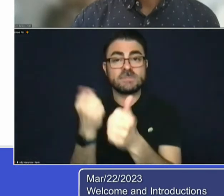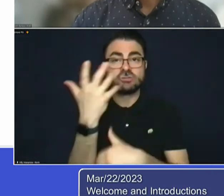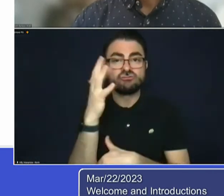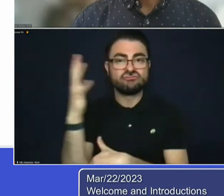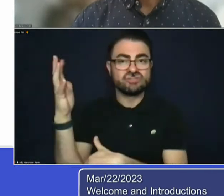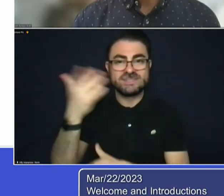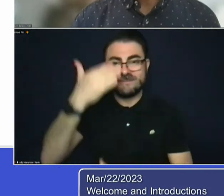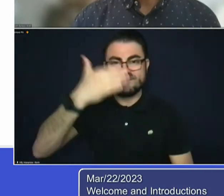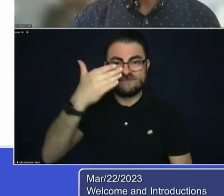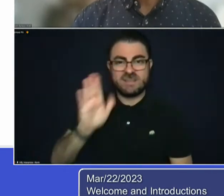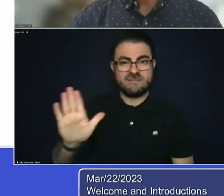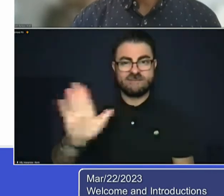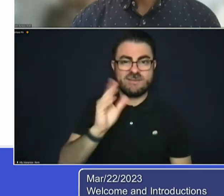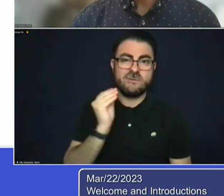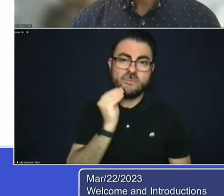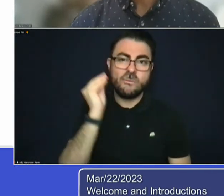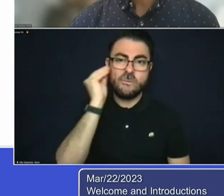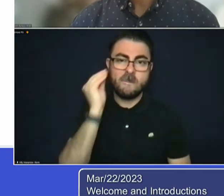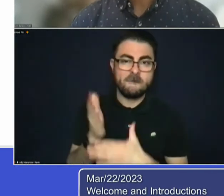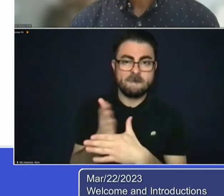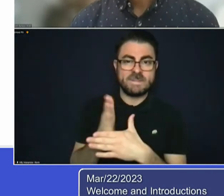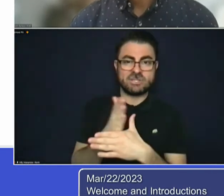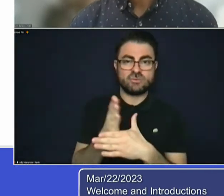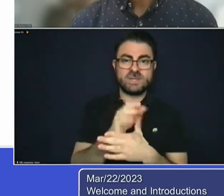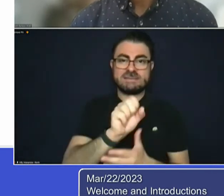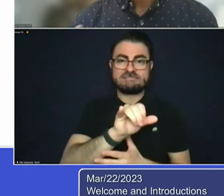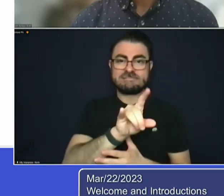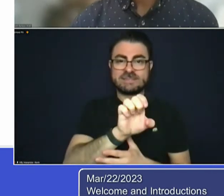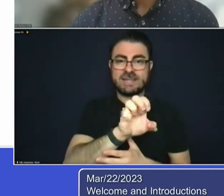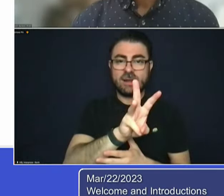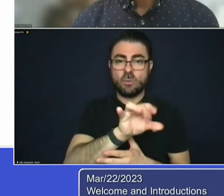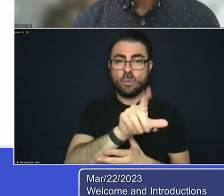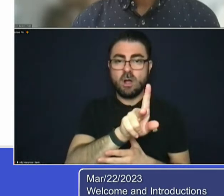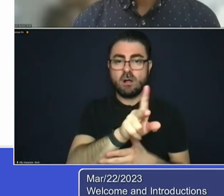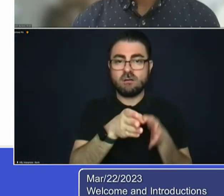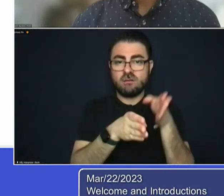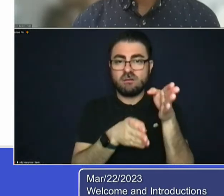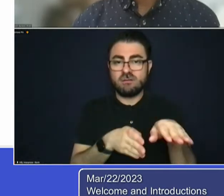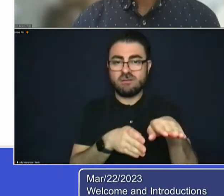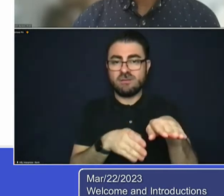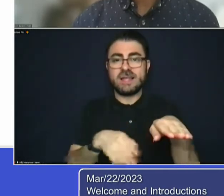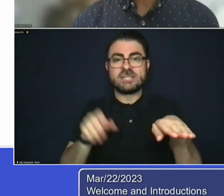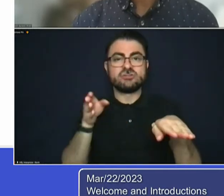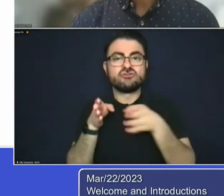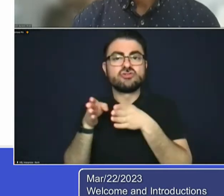SUPPORT MAINTAINING TREES IN THEIR -- IN FRONT OF THEIR HOMES IN THAT AREA BETWEEN THE